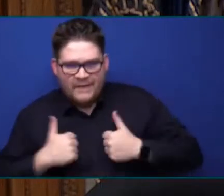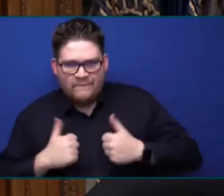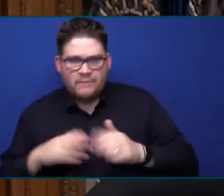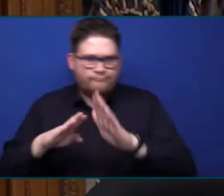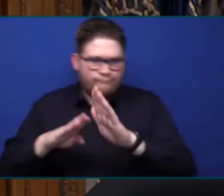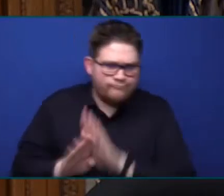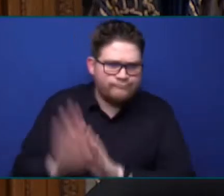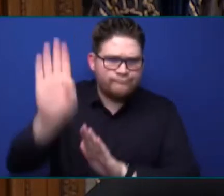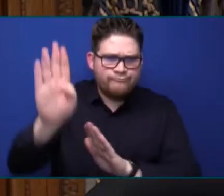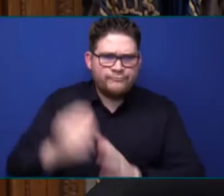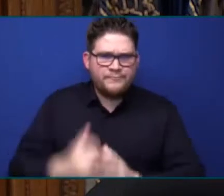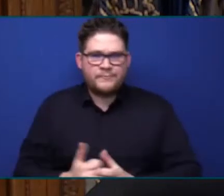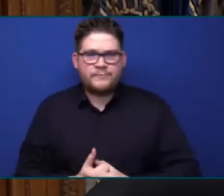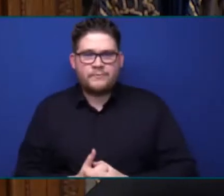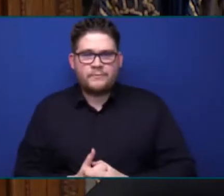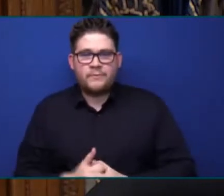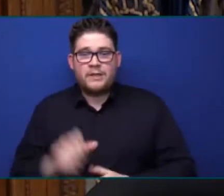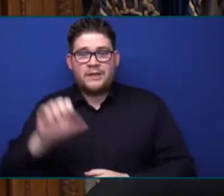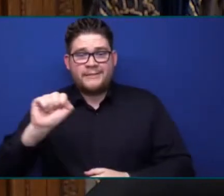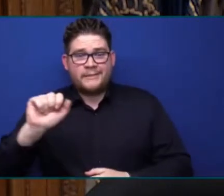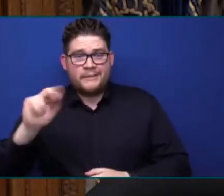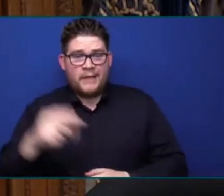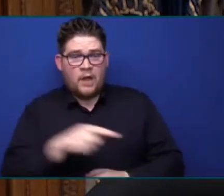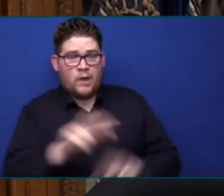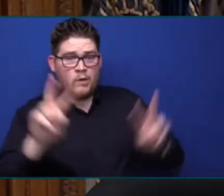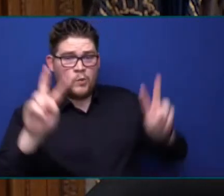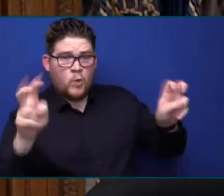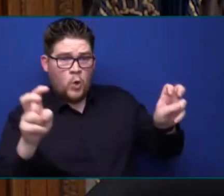that our government is committed to improving through the adoption of this legislation.